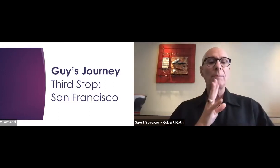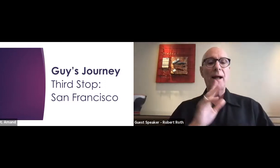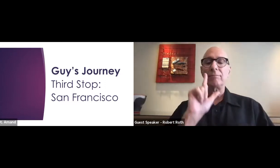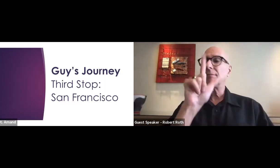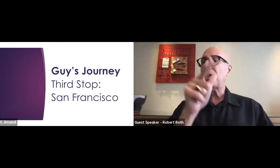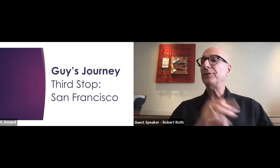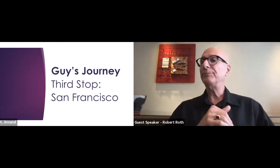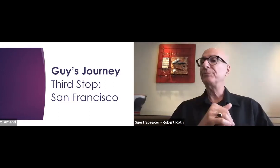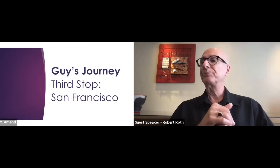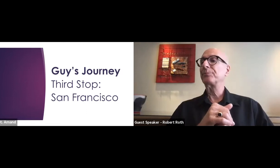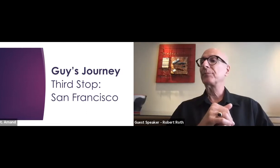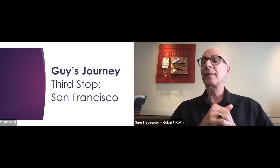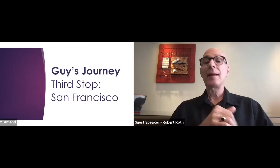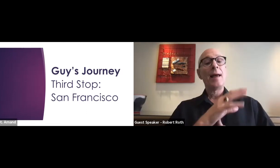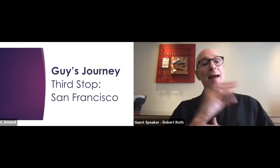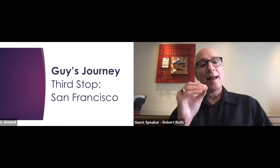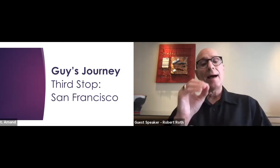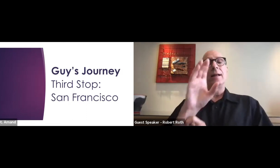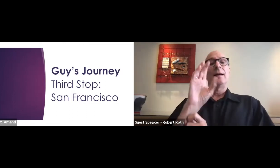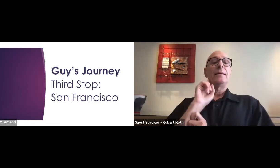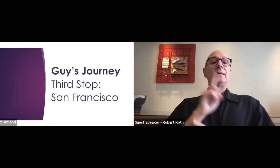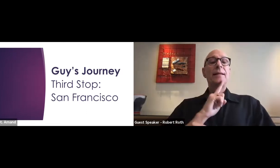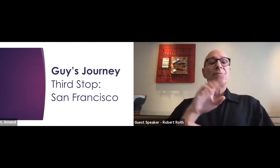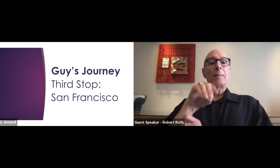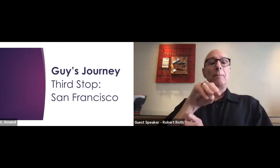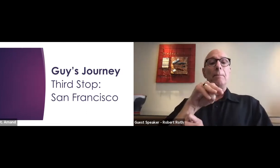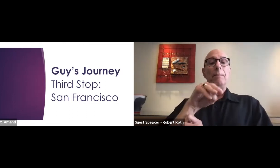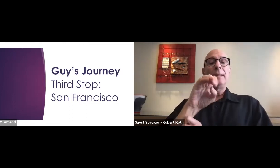and Philip will talk about that in a little bit,